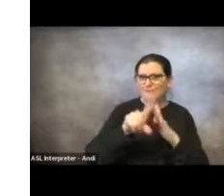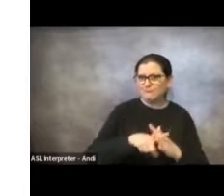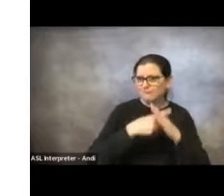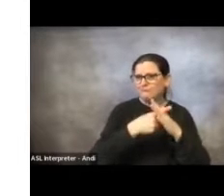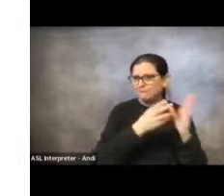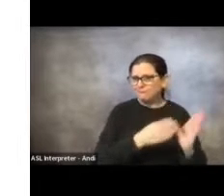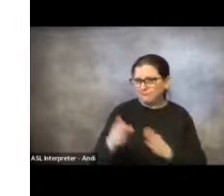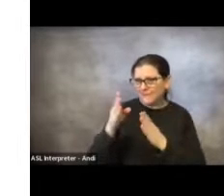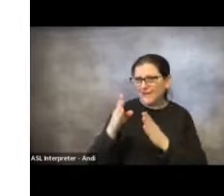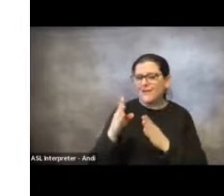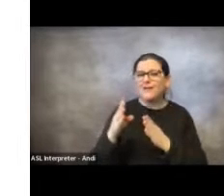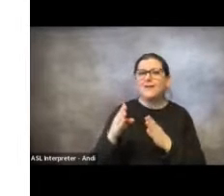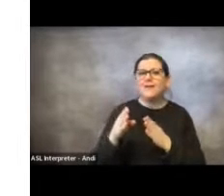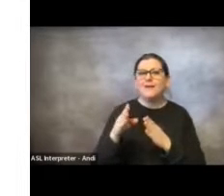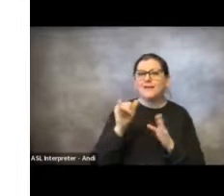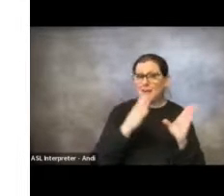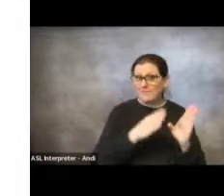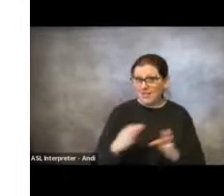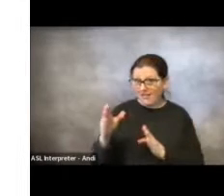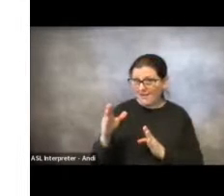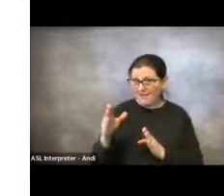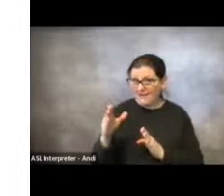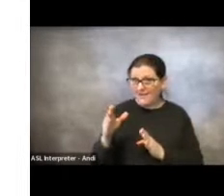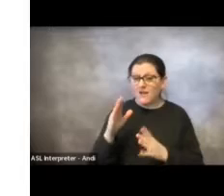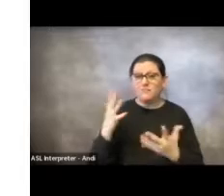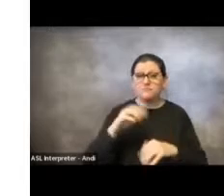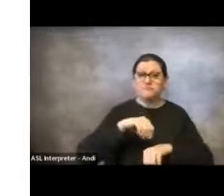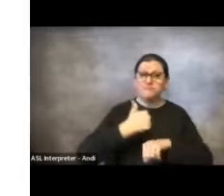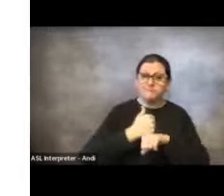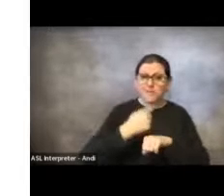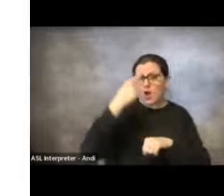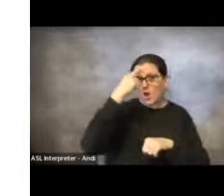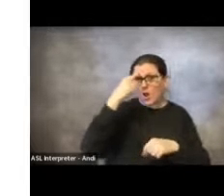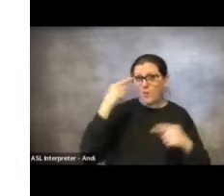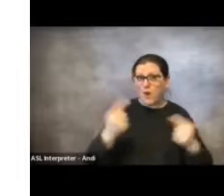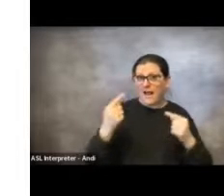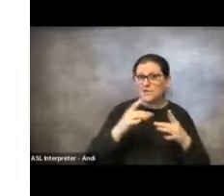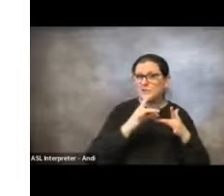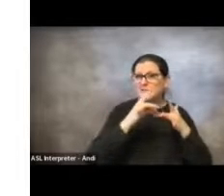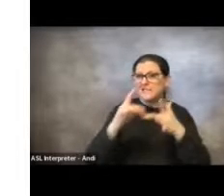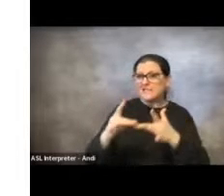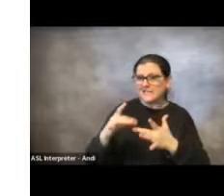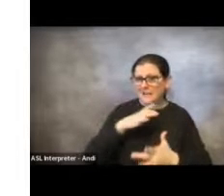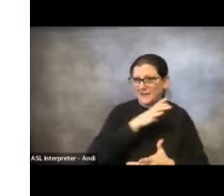and in that plan, we establish a brain injury steering committee, and this is just a few of the